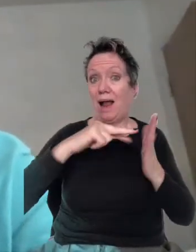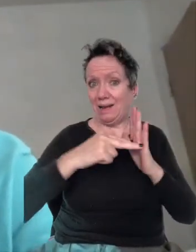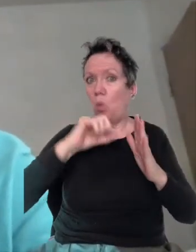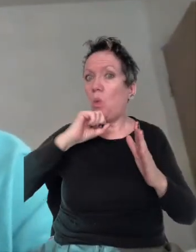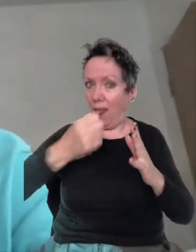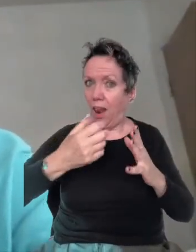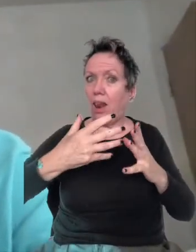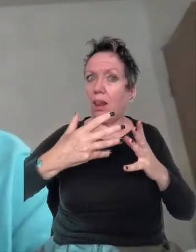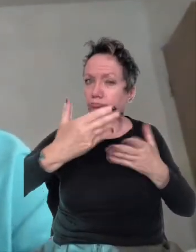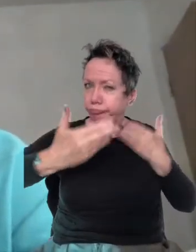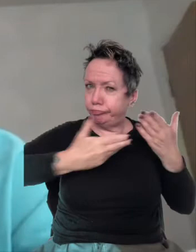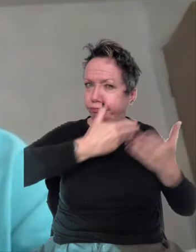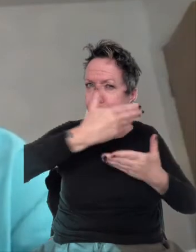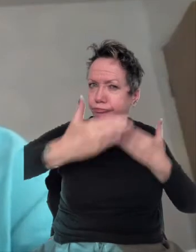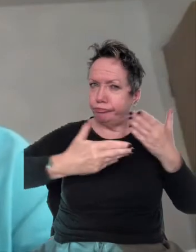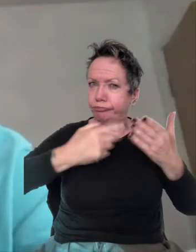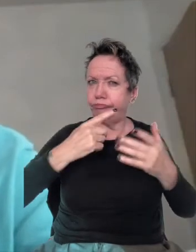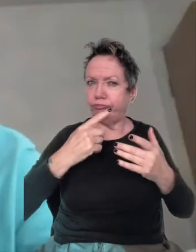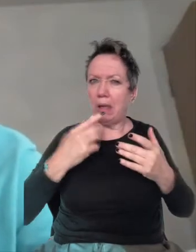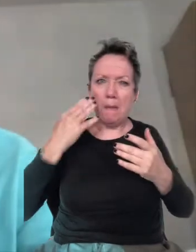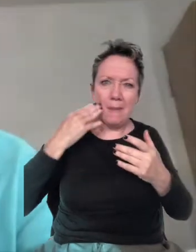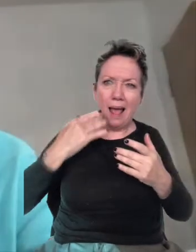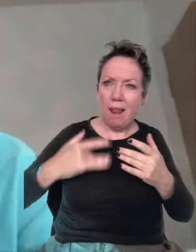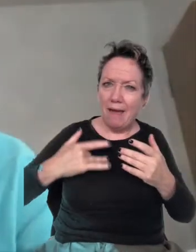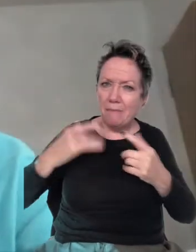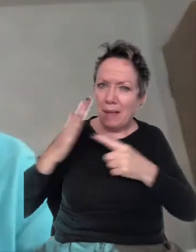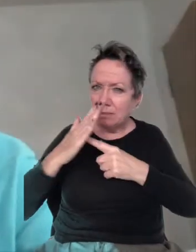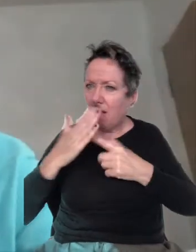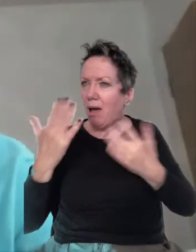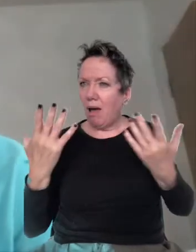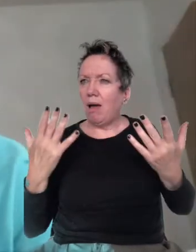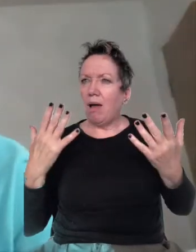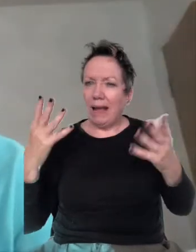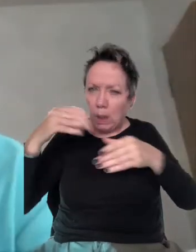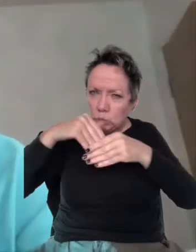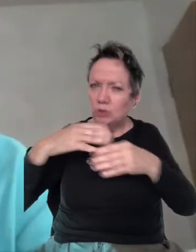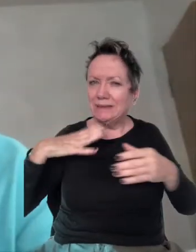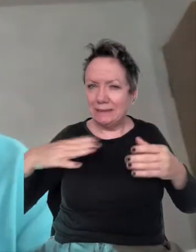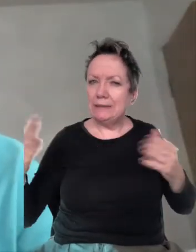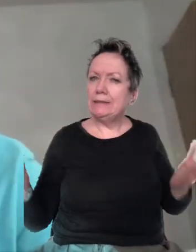now, and I know that other organizations and other people are doing the I'm doing the same thing.